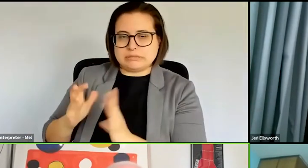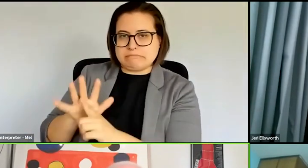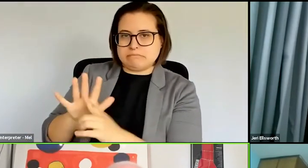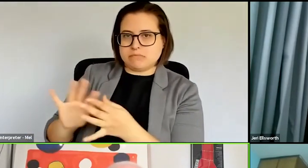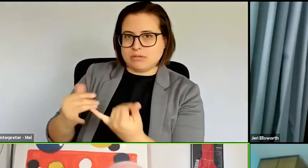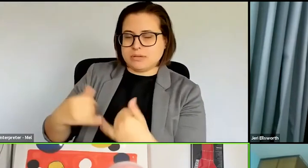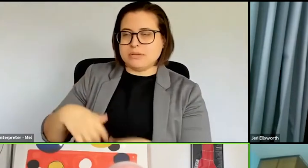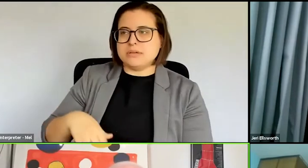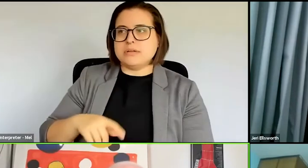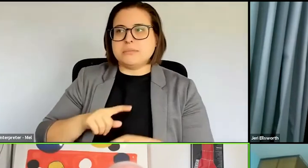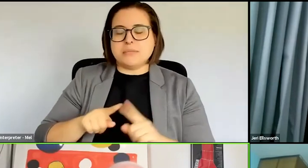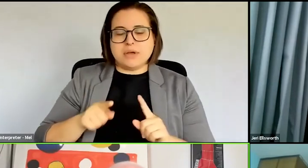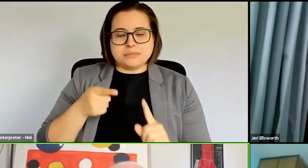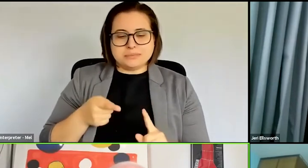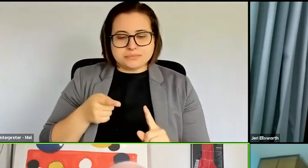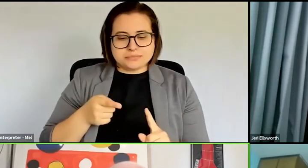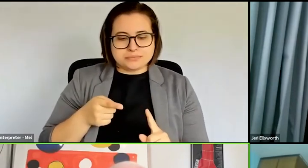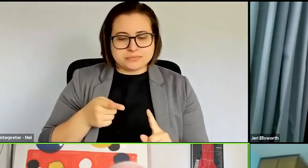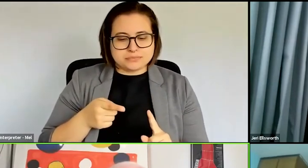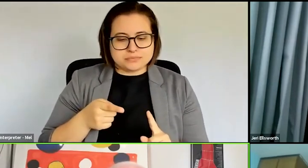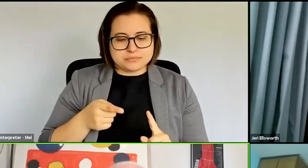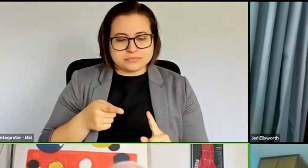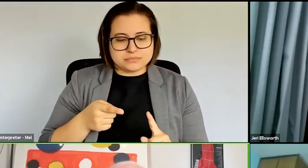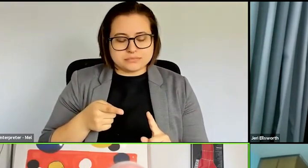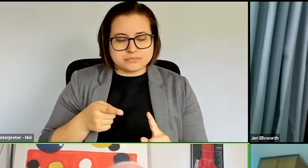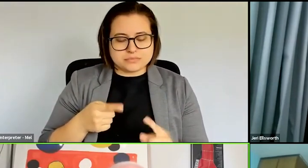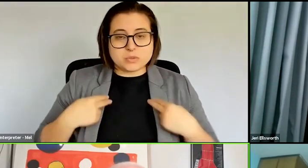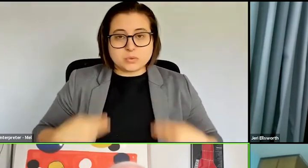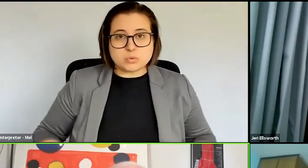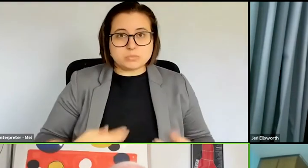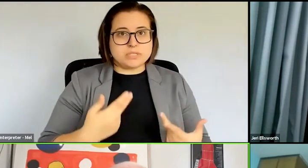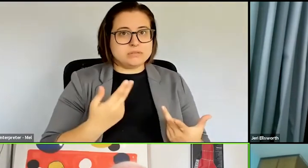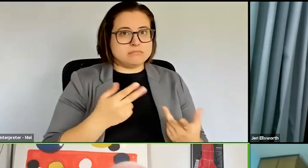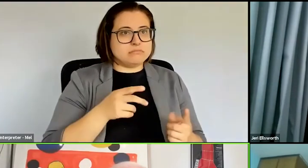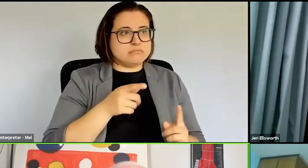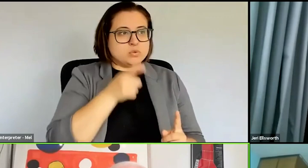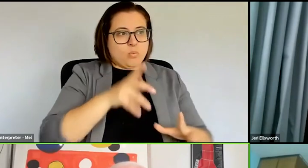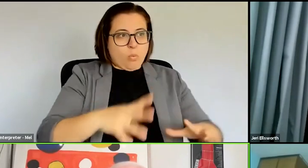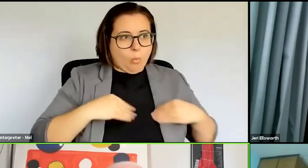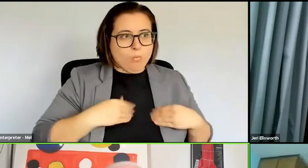operating envelope of the human who owns you is an important thing for an interface. So -- and